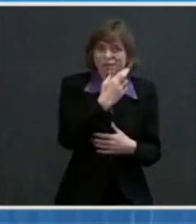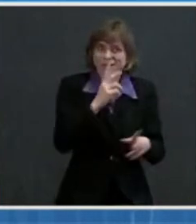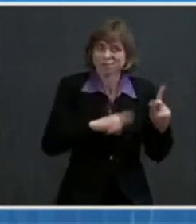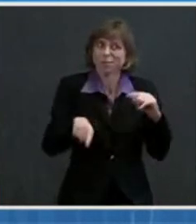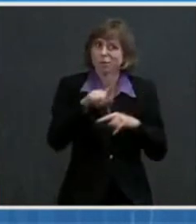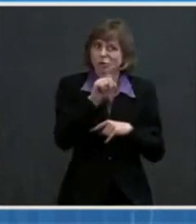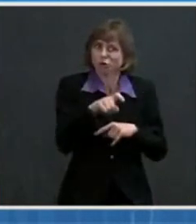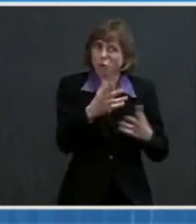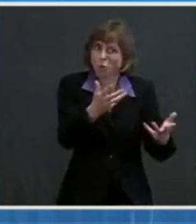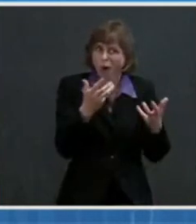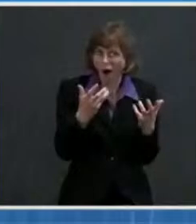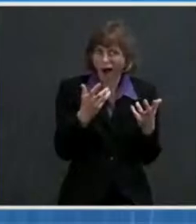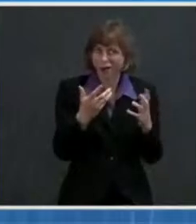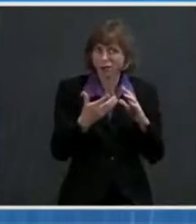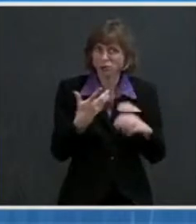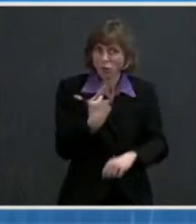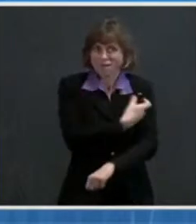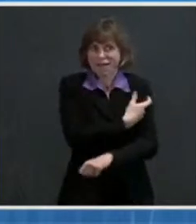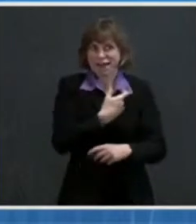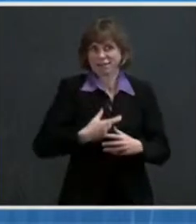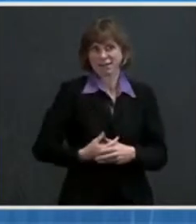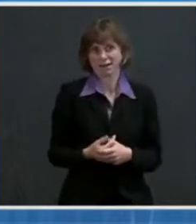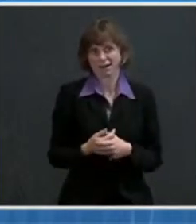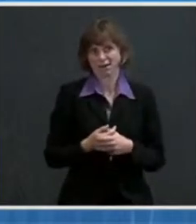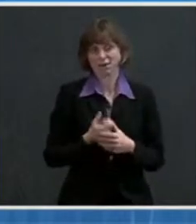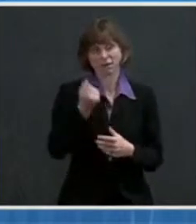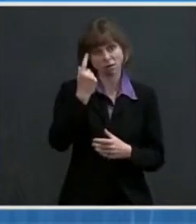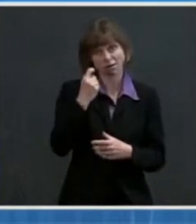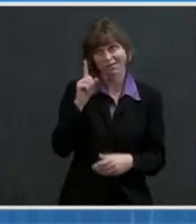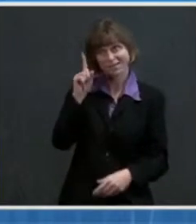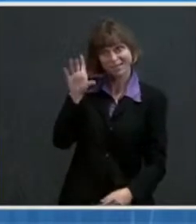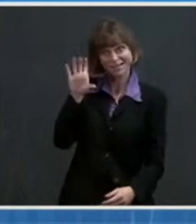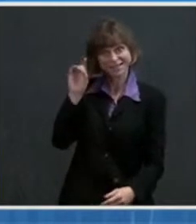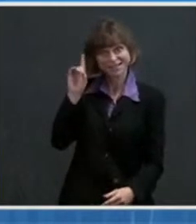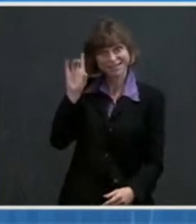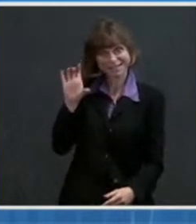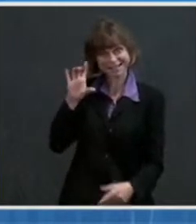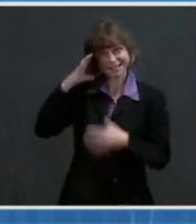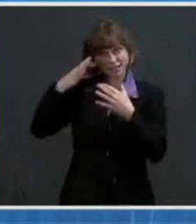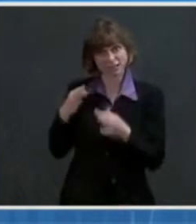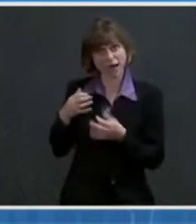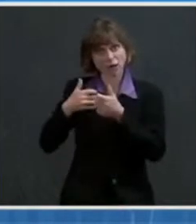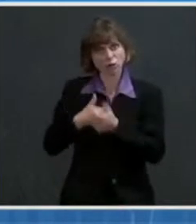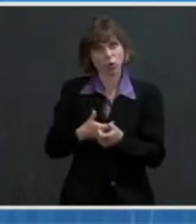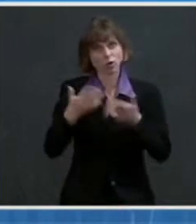IT'S A GROWING SET OF REASONS WHY PEOPLE WANT TO GET VACCINATED.